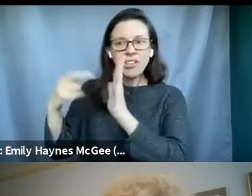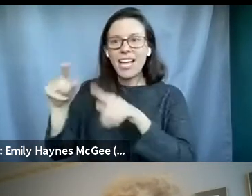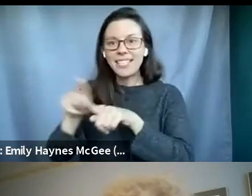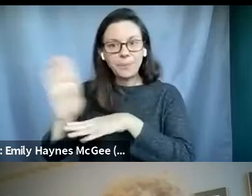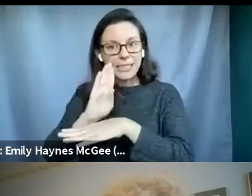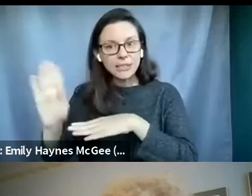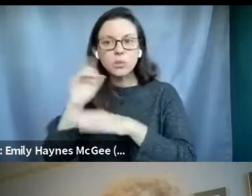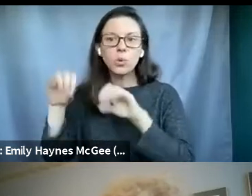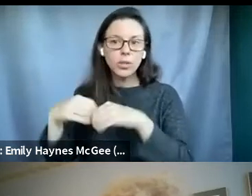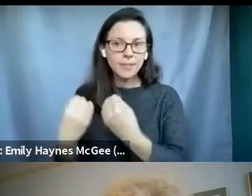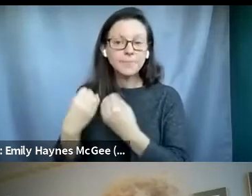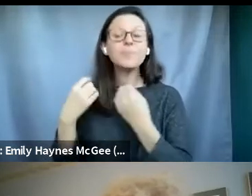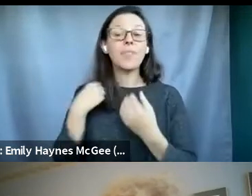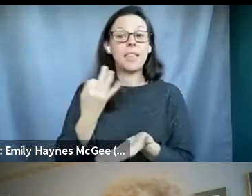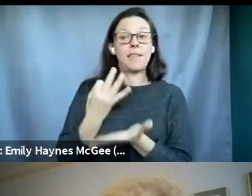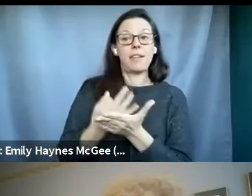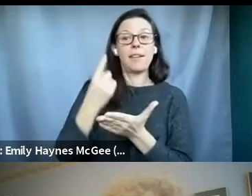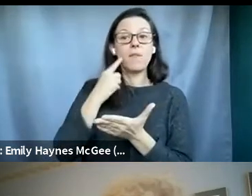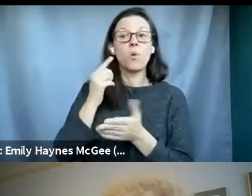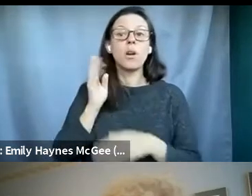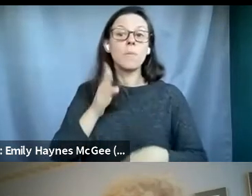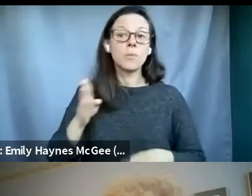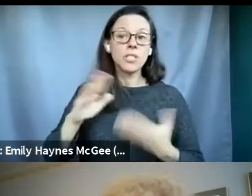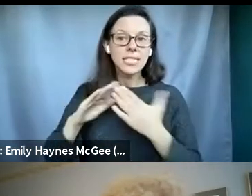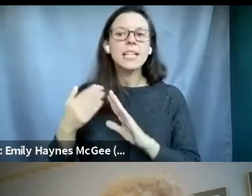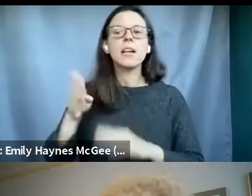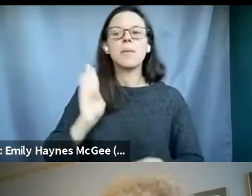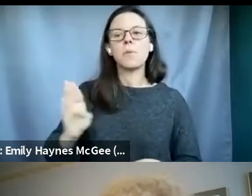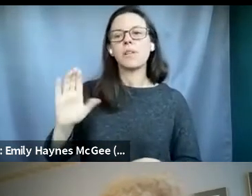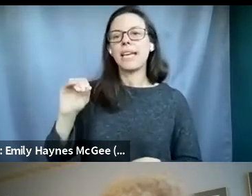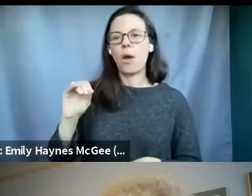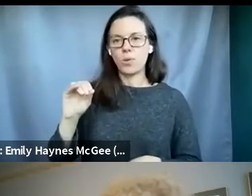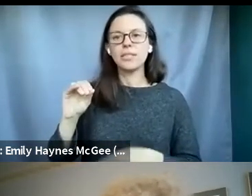And the Fund is for Baltimore City and Baltimore County artists and organizers.